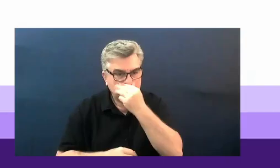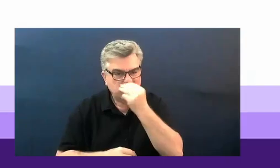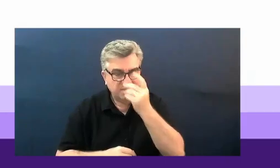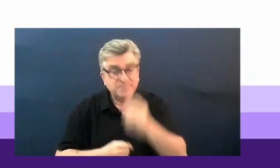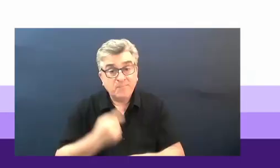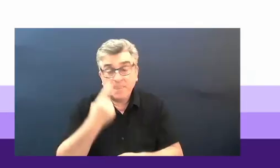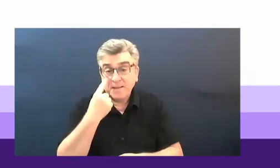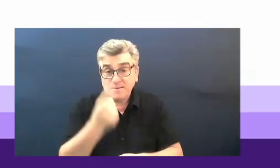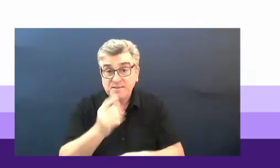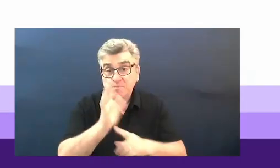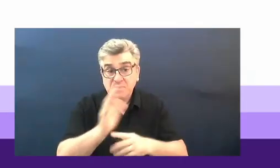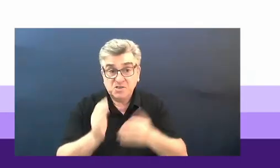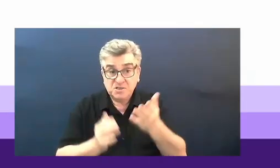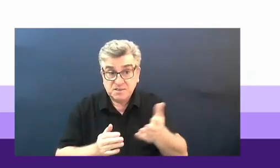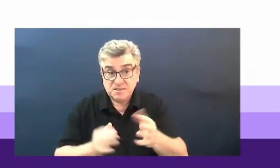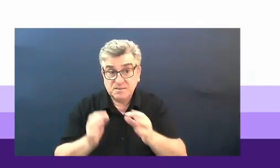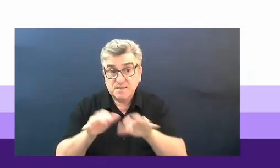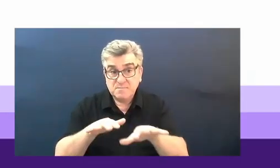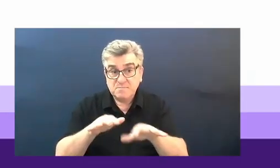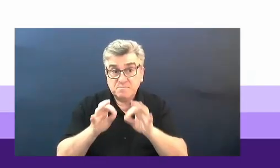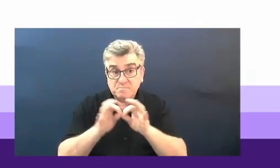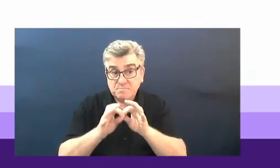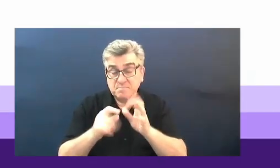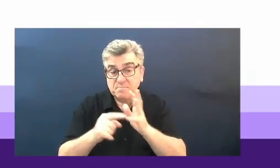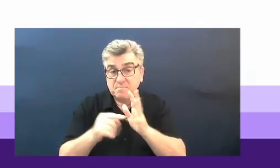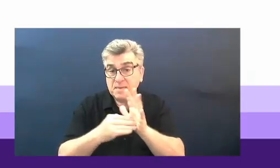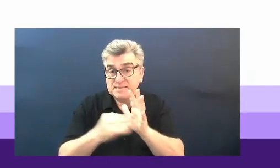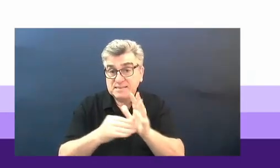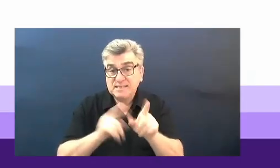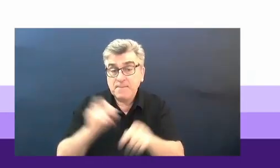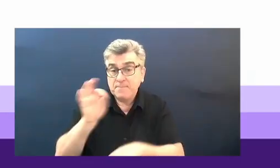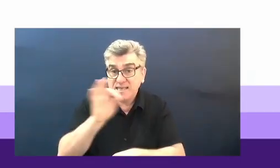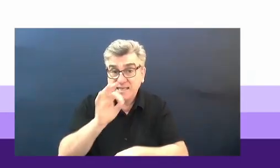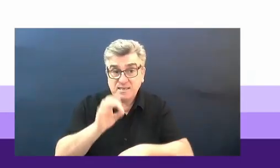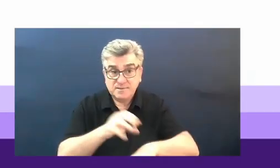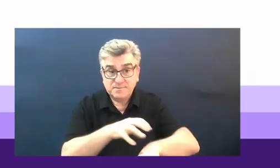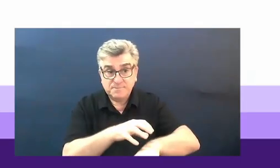which is often used in children actually to assist with needle-based procedures. And the